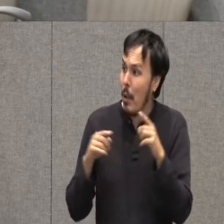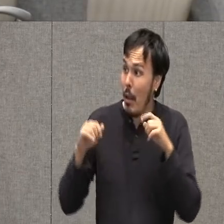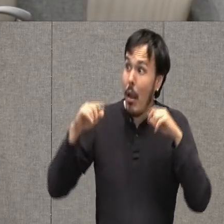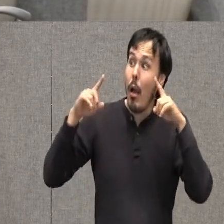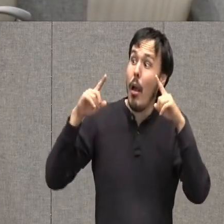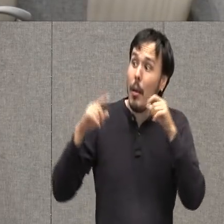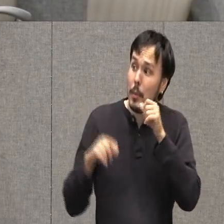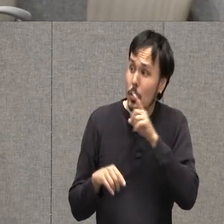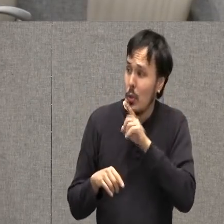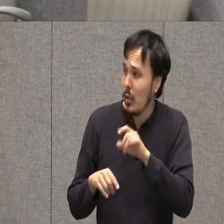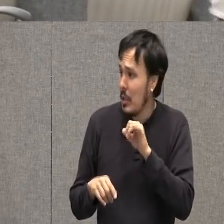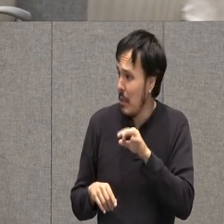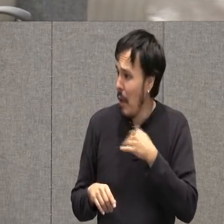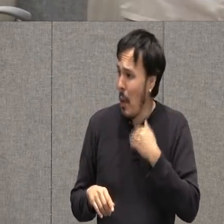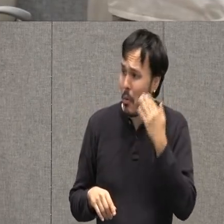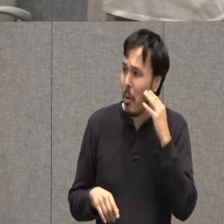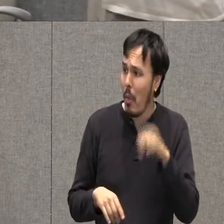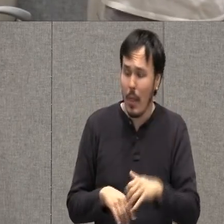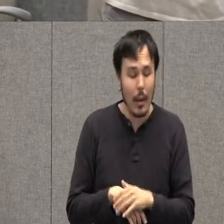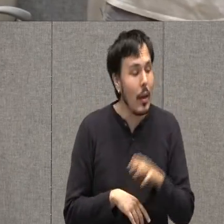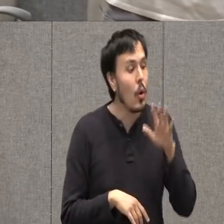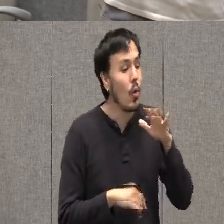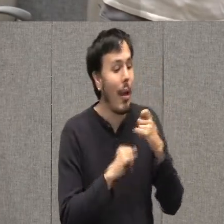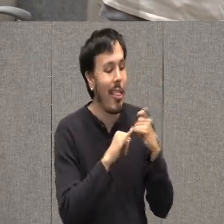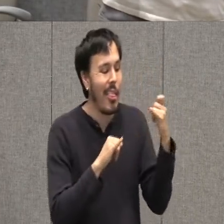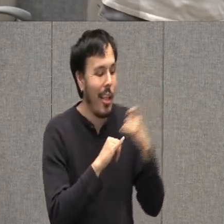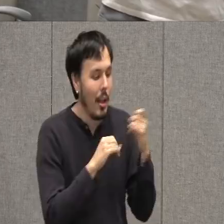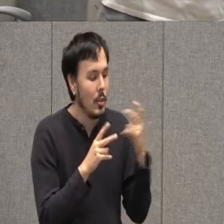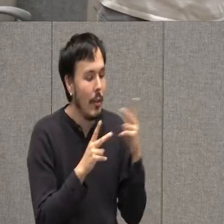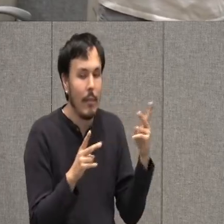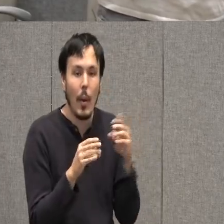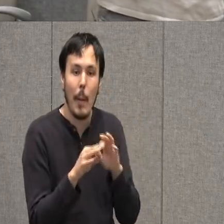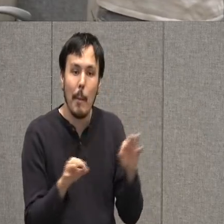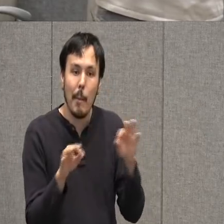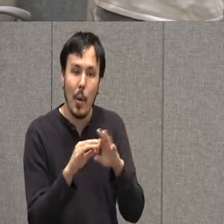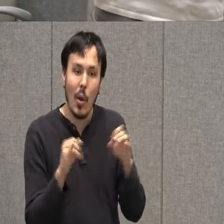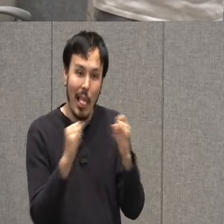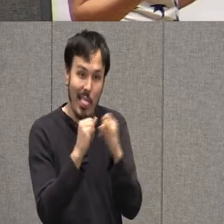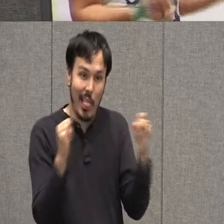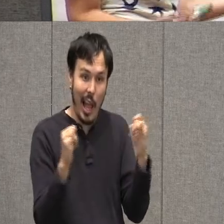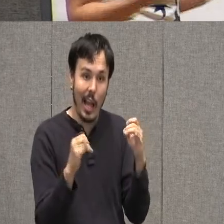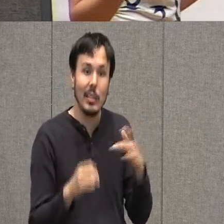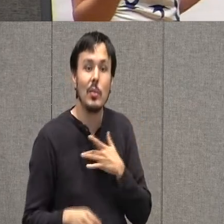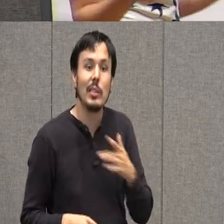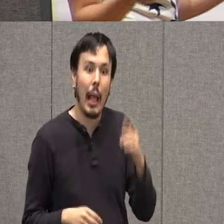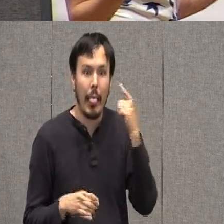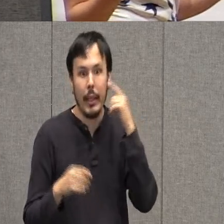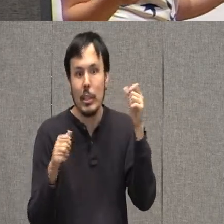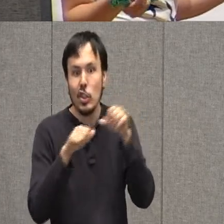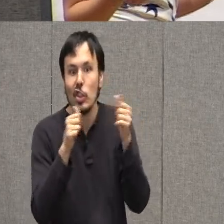Your lines are a very important tool that we overlook a lot of times because we think in shapes, and colors, and textures.